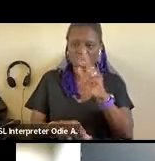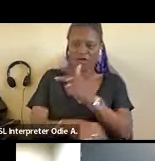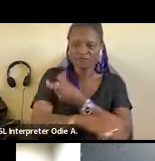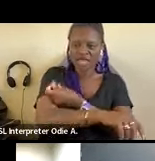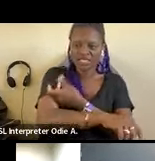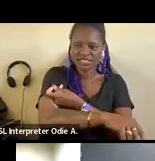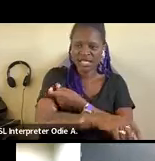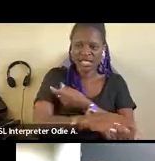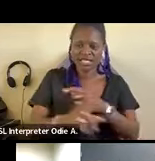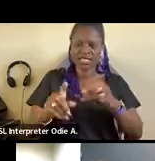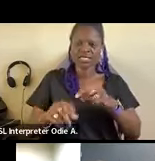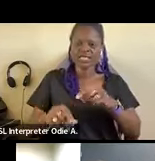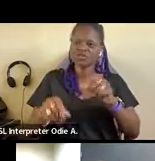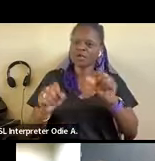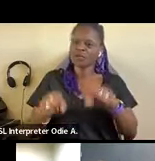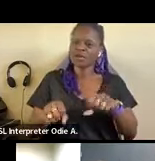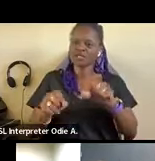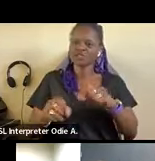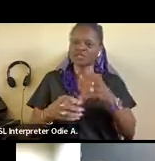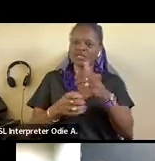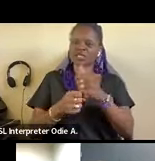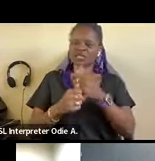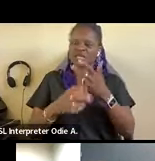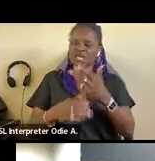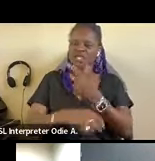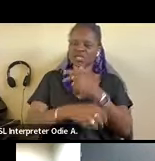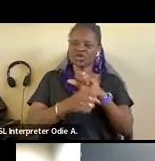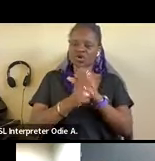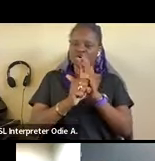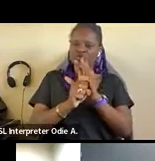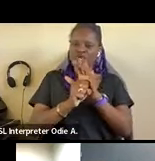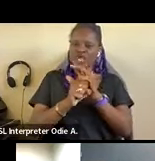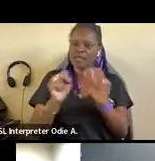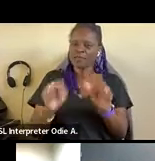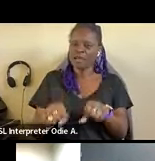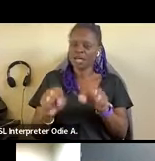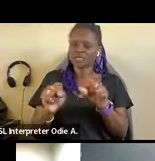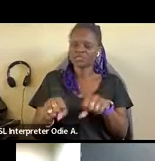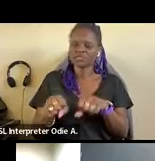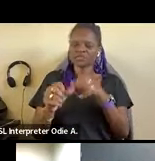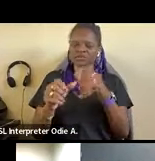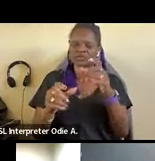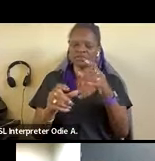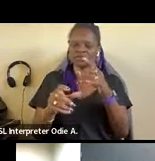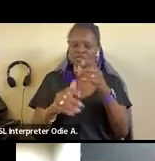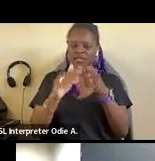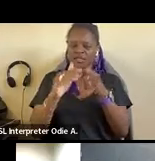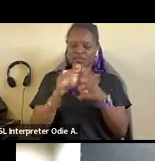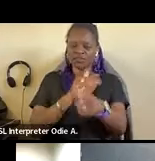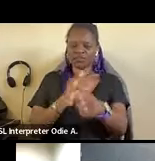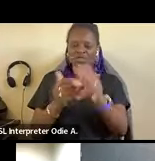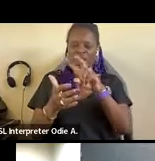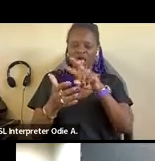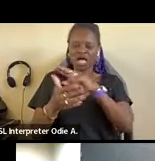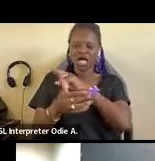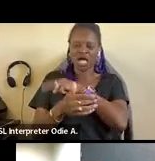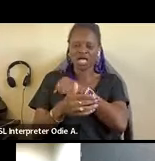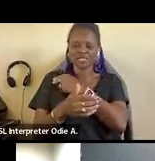get coveted, but they're 18 times more likely to end up in the hospital, 13 times more likely to lose their life if they end up getting sick.